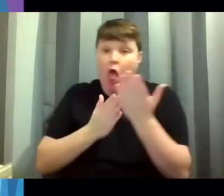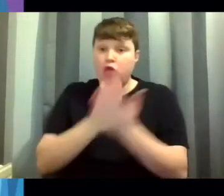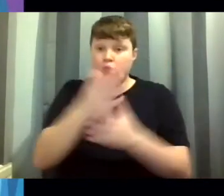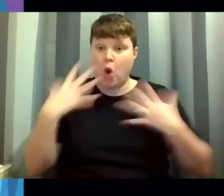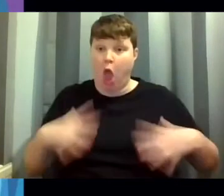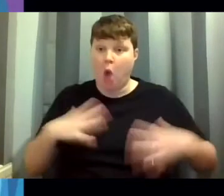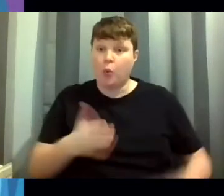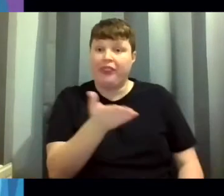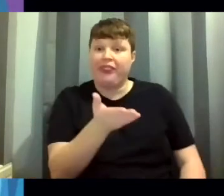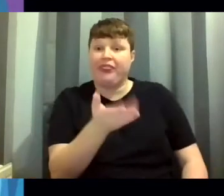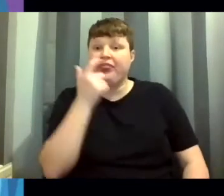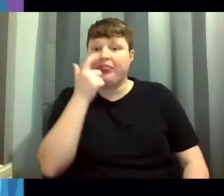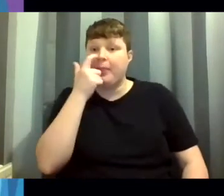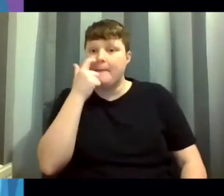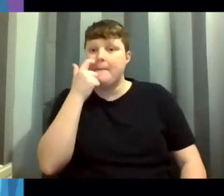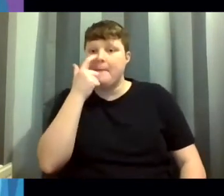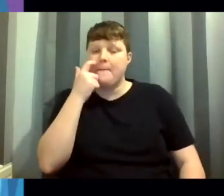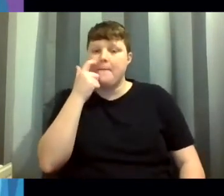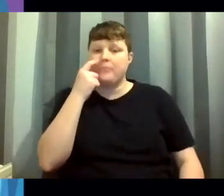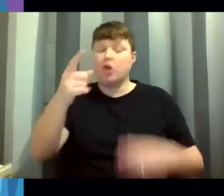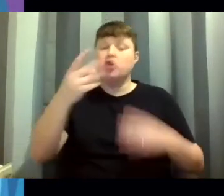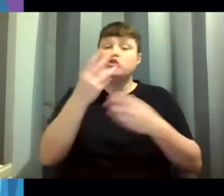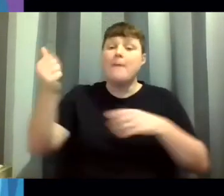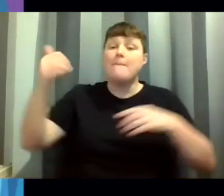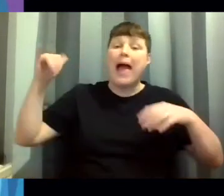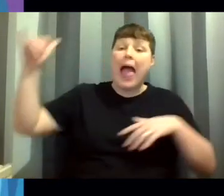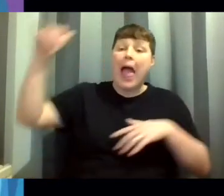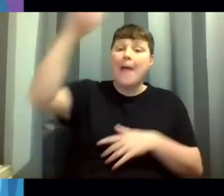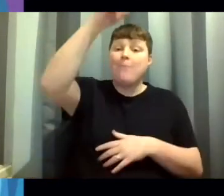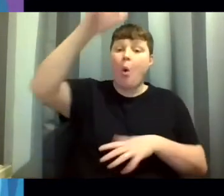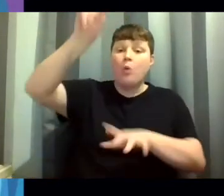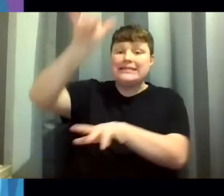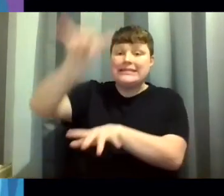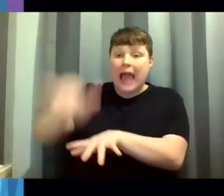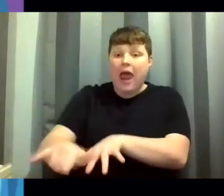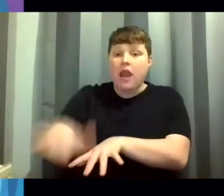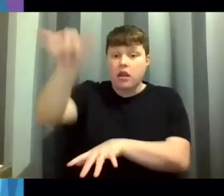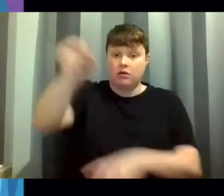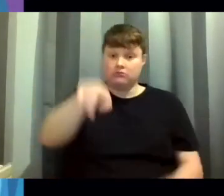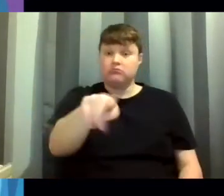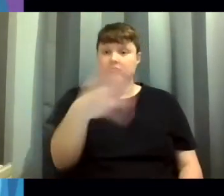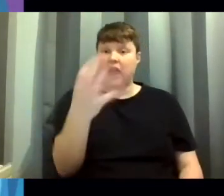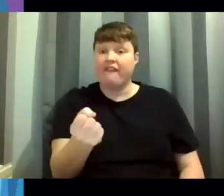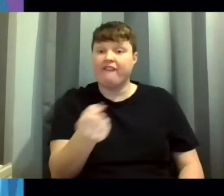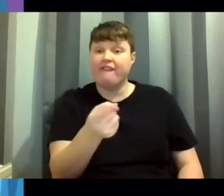and some of the airport scanners use terahertz imaging (although this output is usually